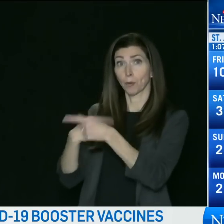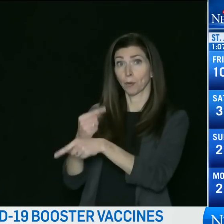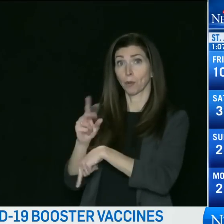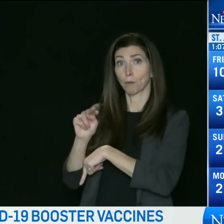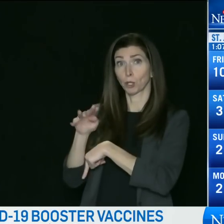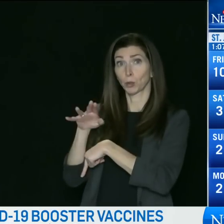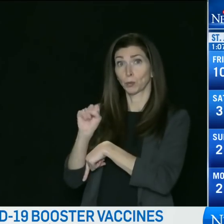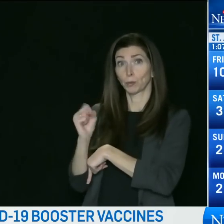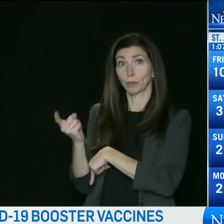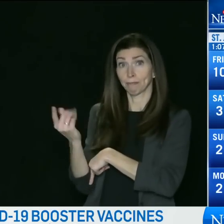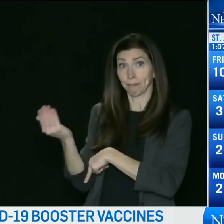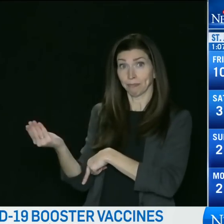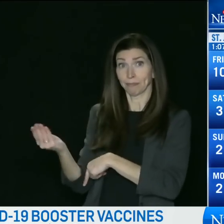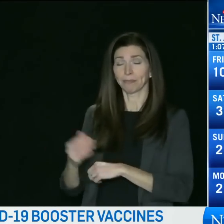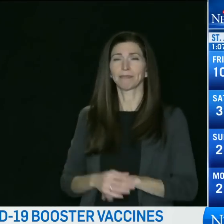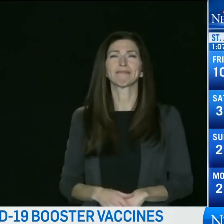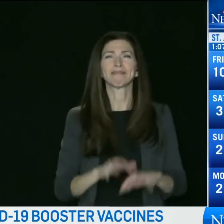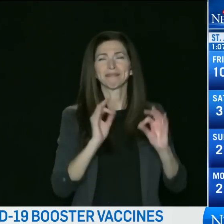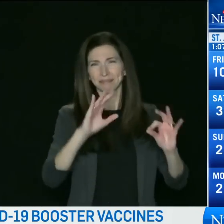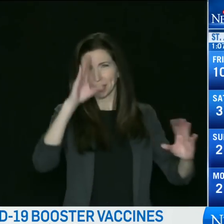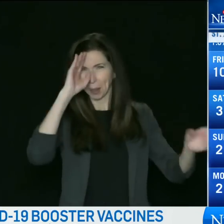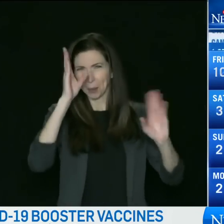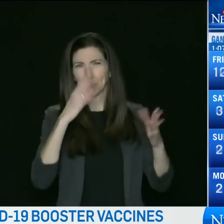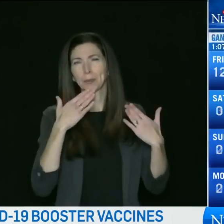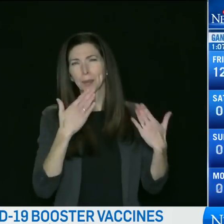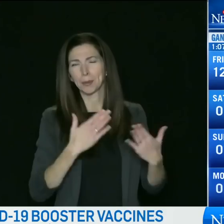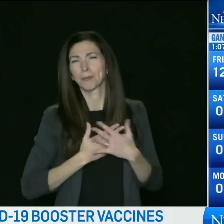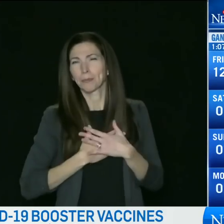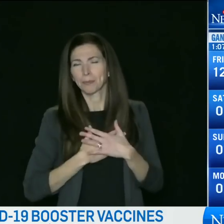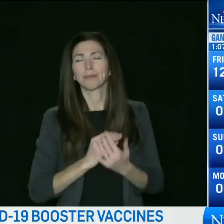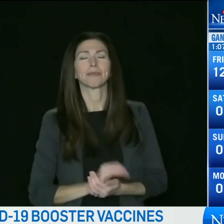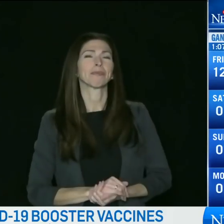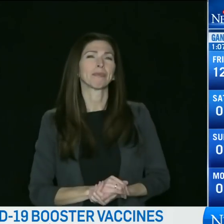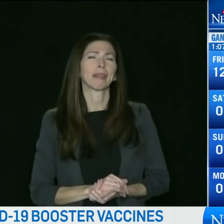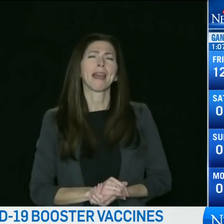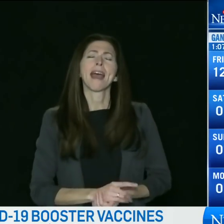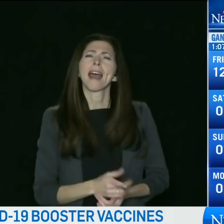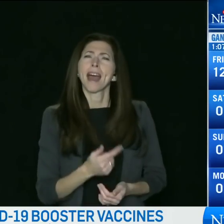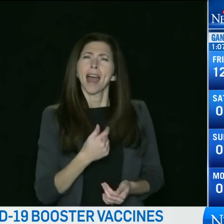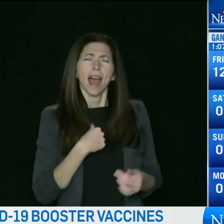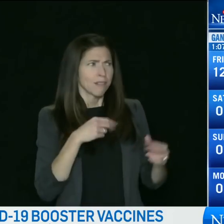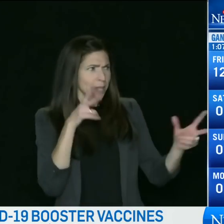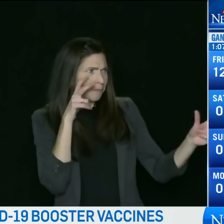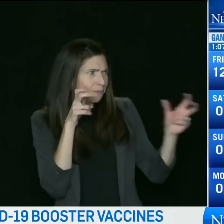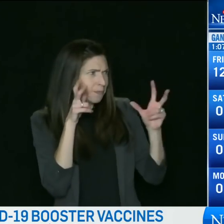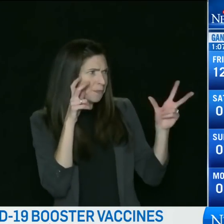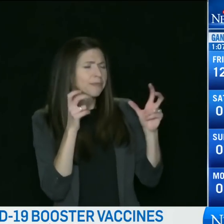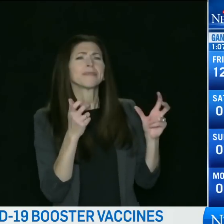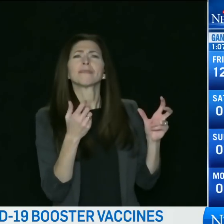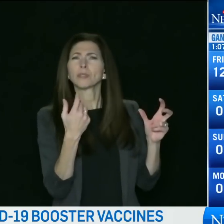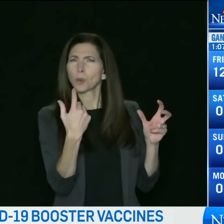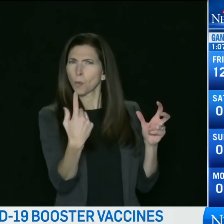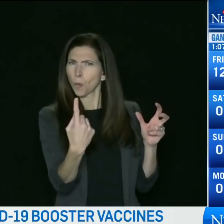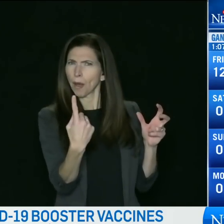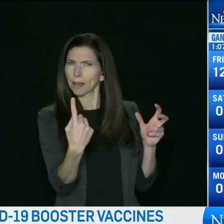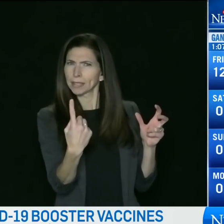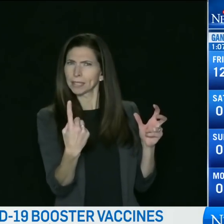THANK YOU. THE NEXT QUESTION FROM ABIGAIL BIMMAN FROM GLOBAL NEWS.